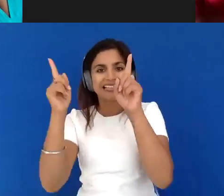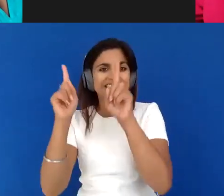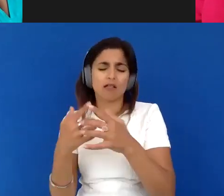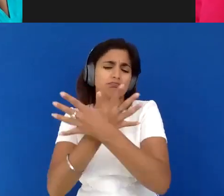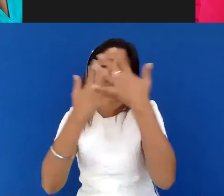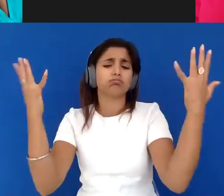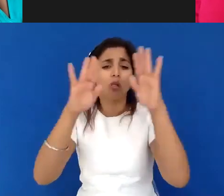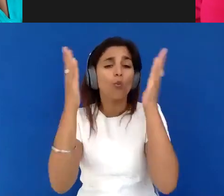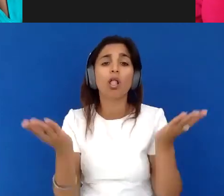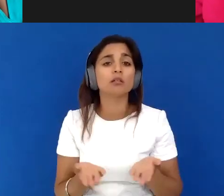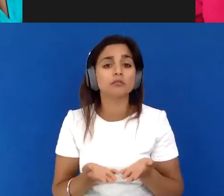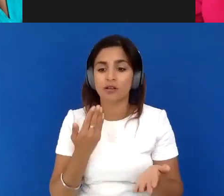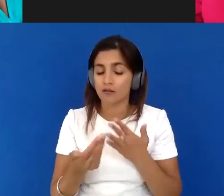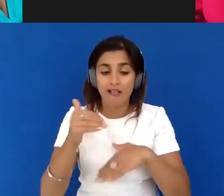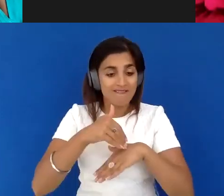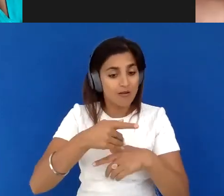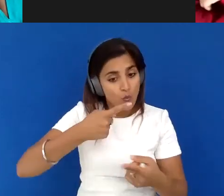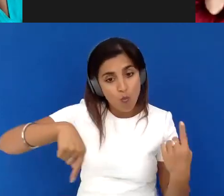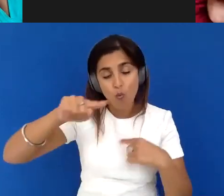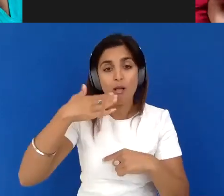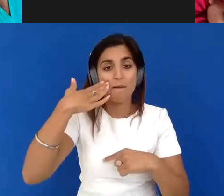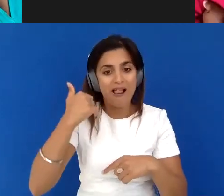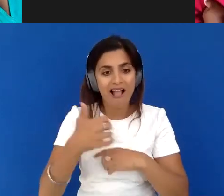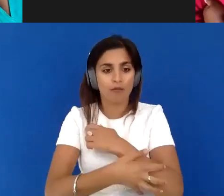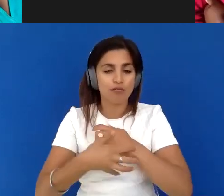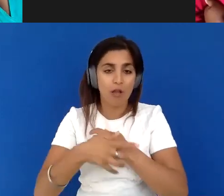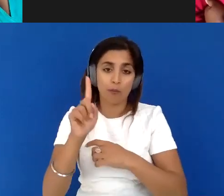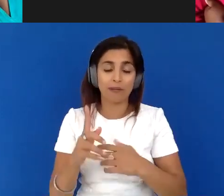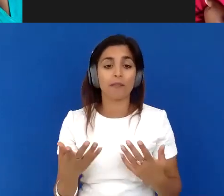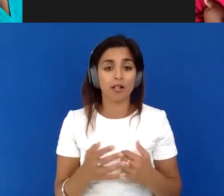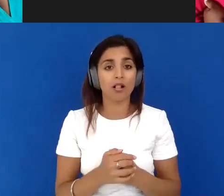brown and Black people and we need to ensure that we're not just fighting